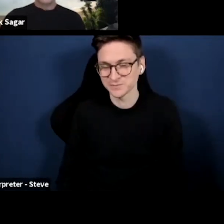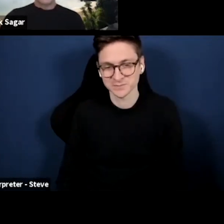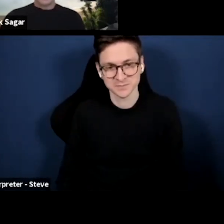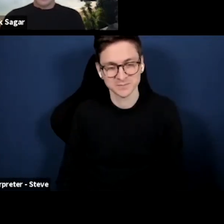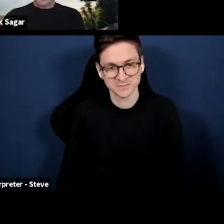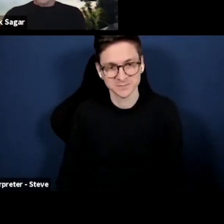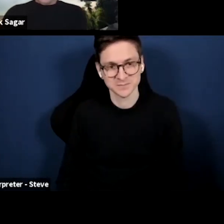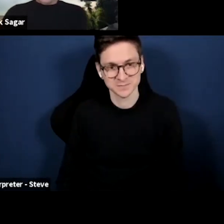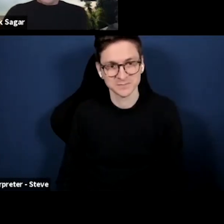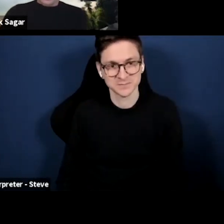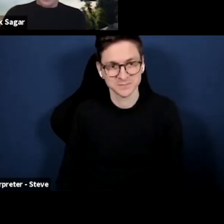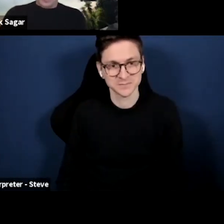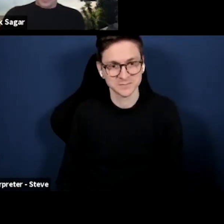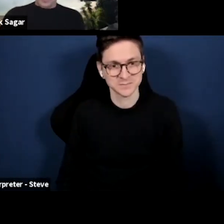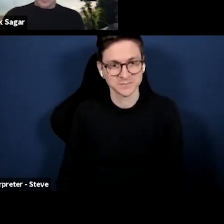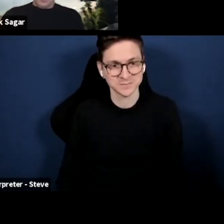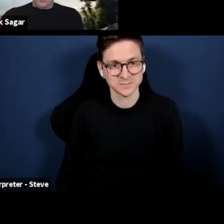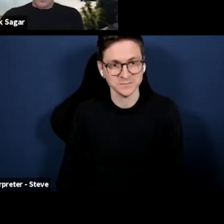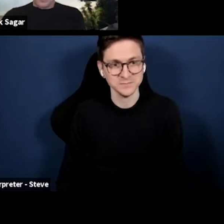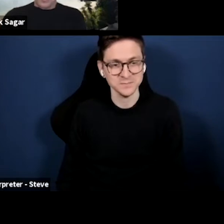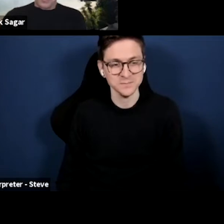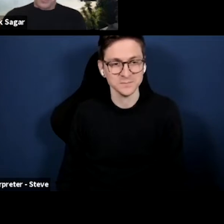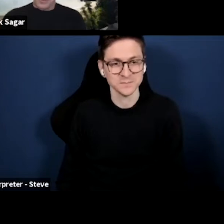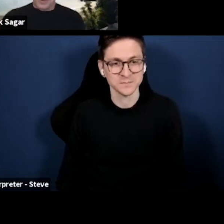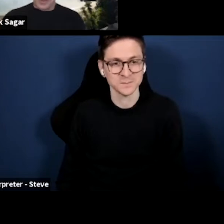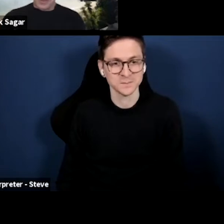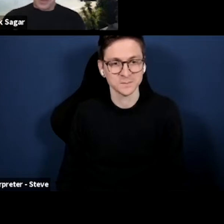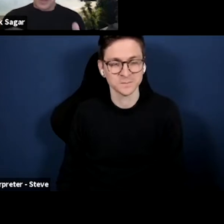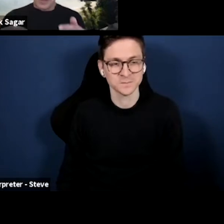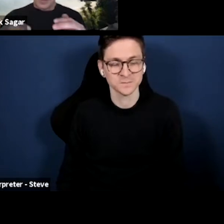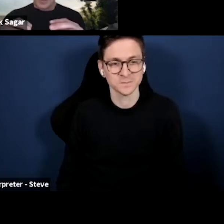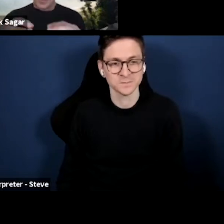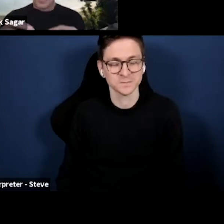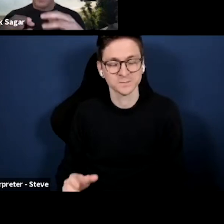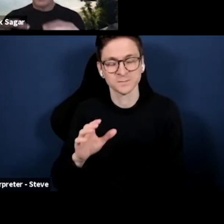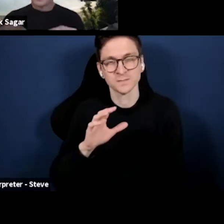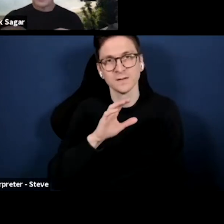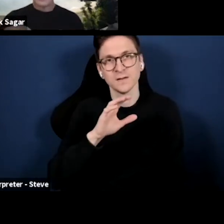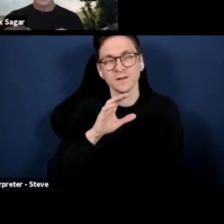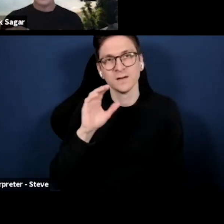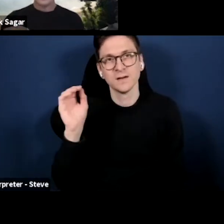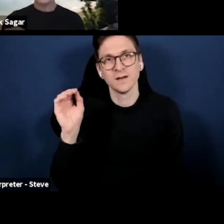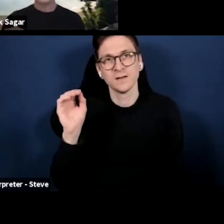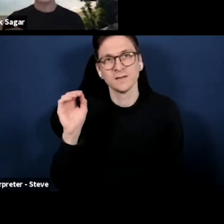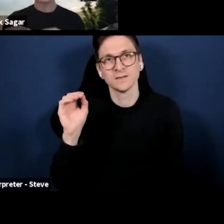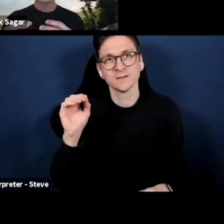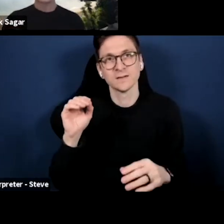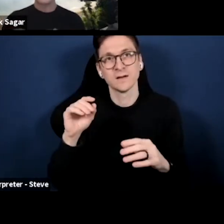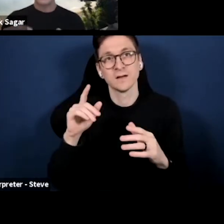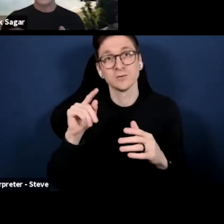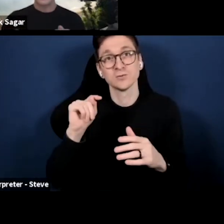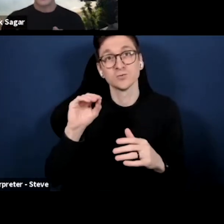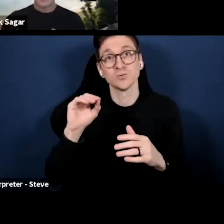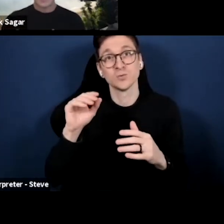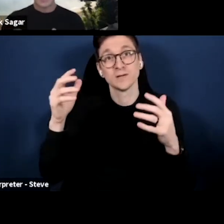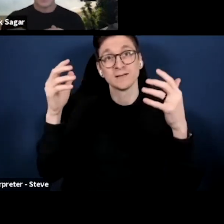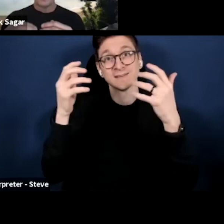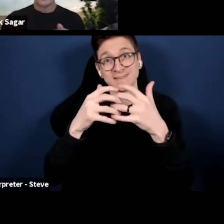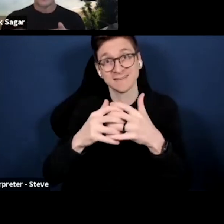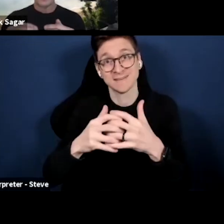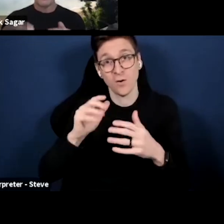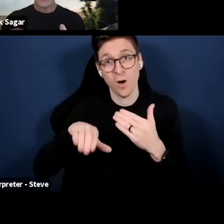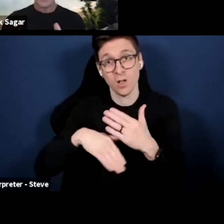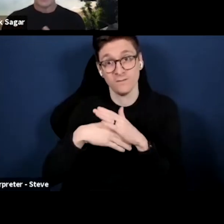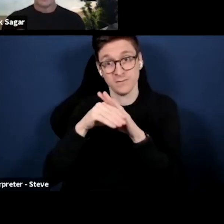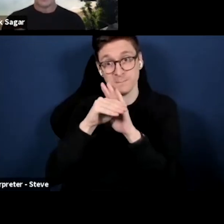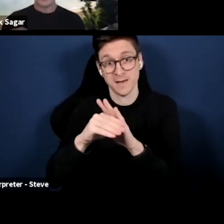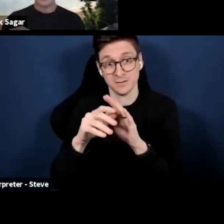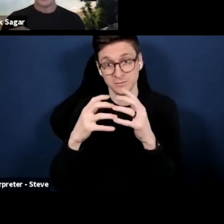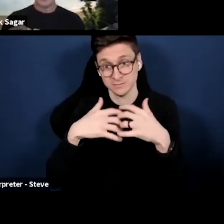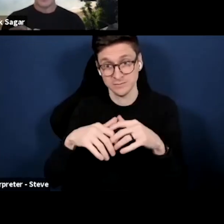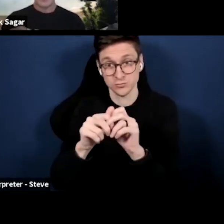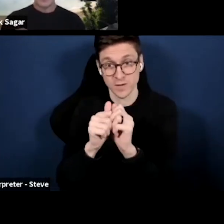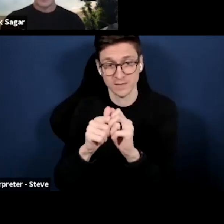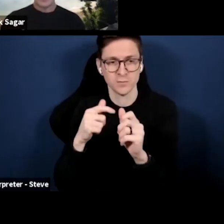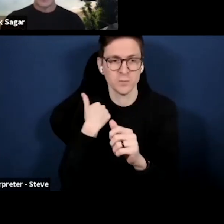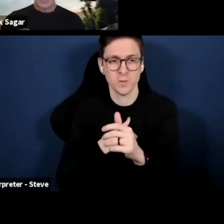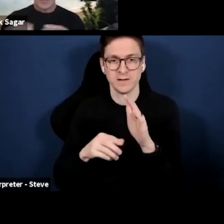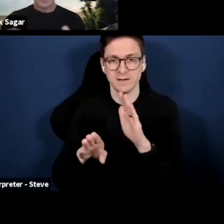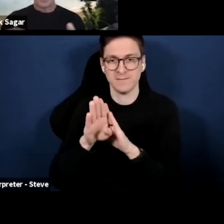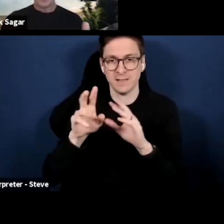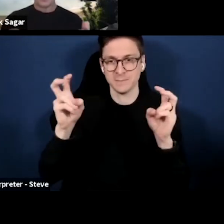and to put the models together we developed what we call brain language which is a lego system